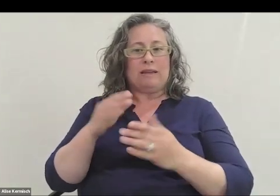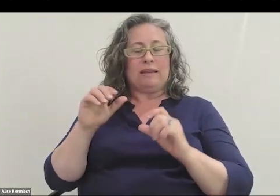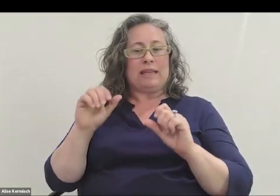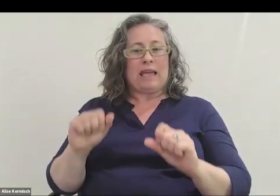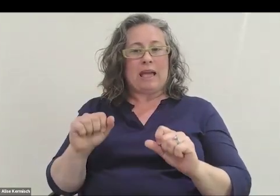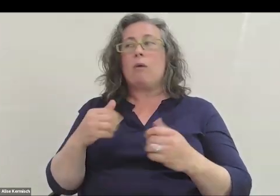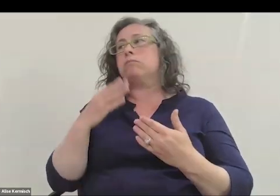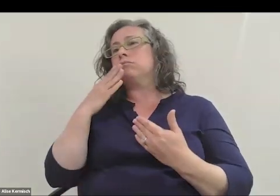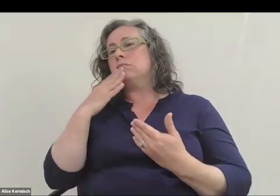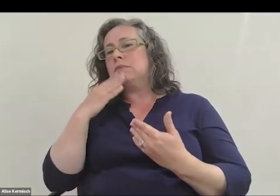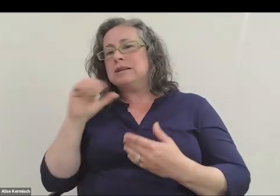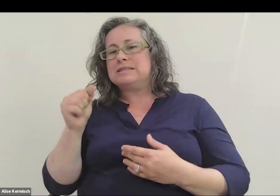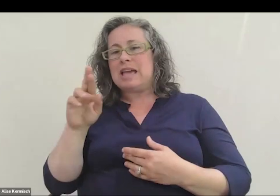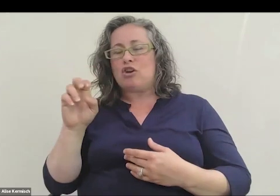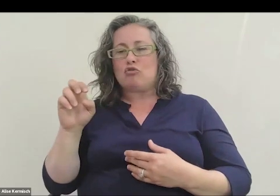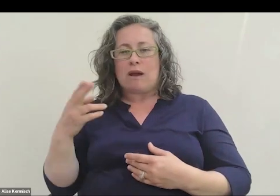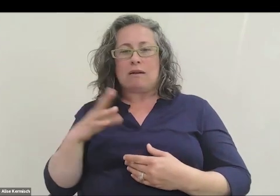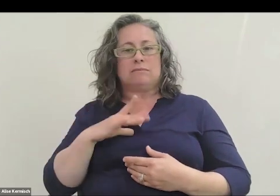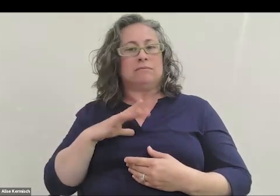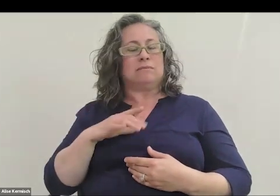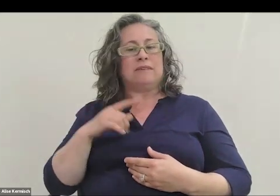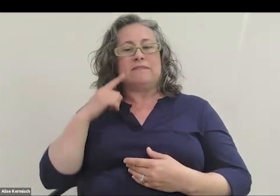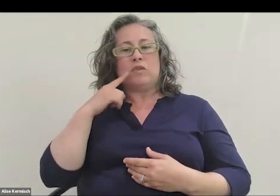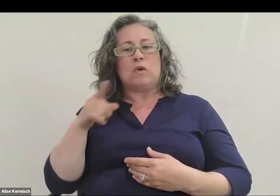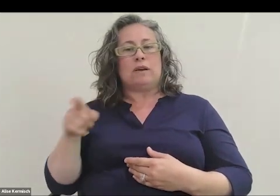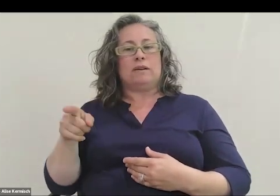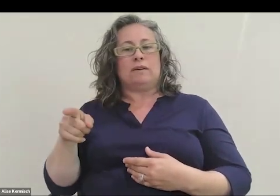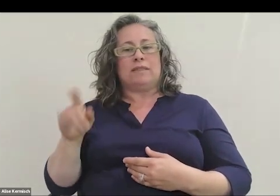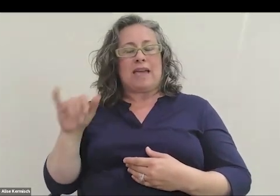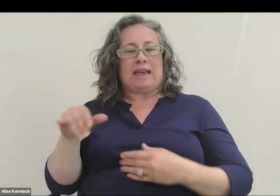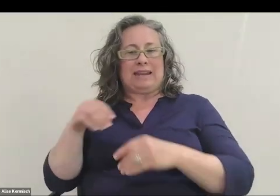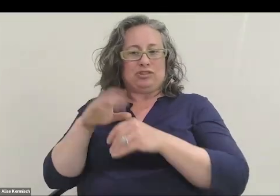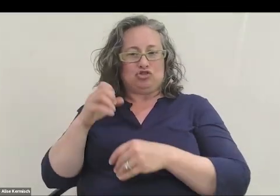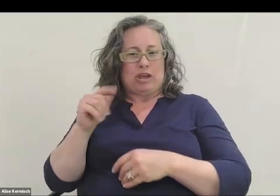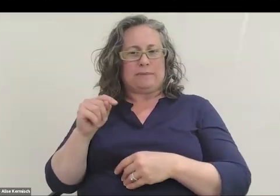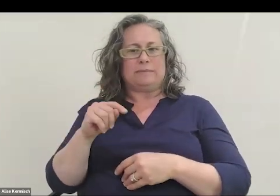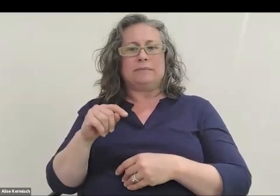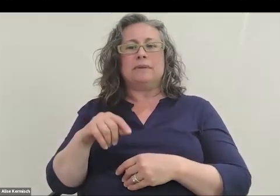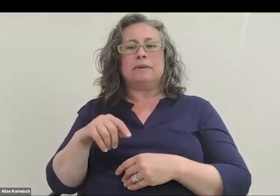Thank you, Sarah Coleman, for that. Oh, and Lizette Torres-Gerald